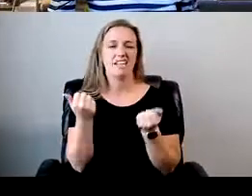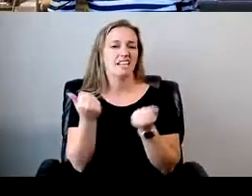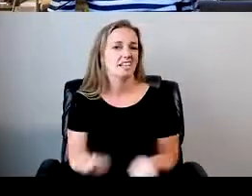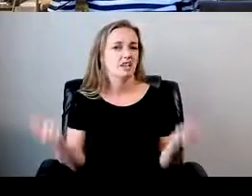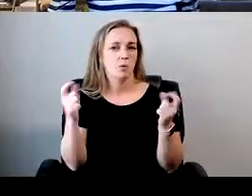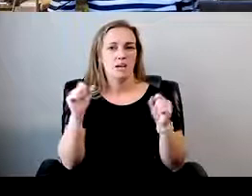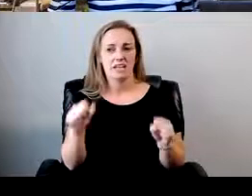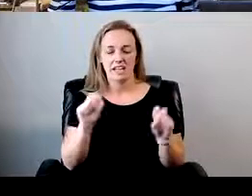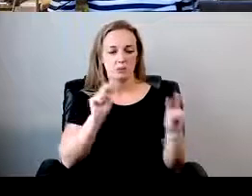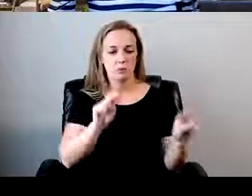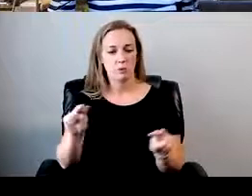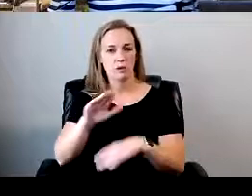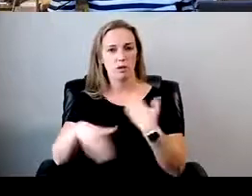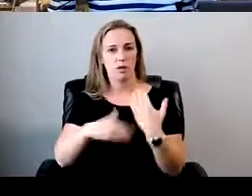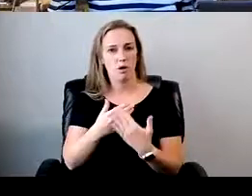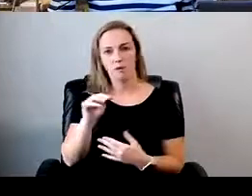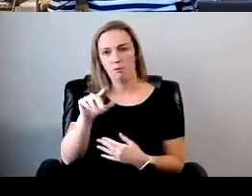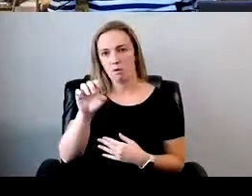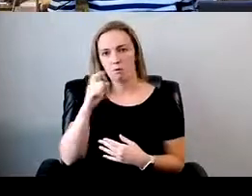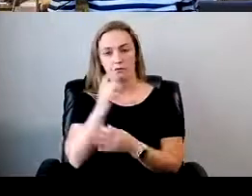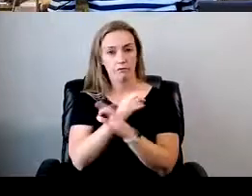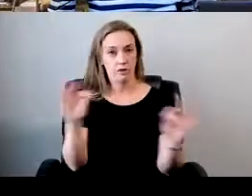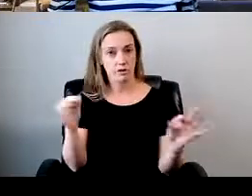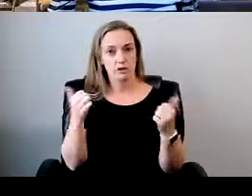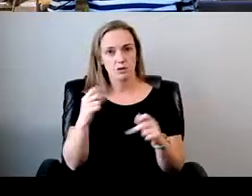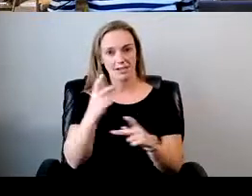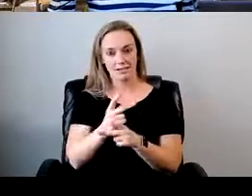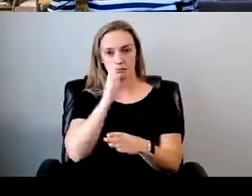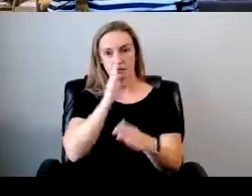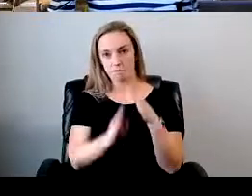anyone can look at any of our models for free, and we tried to keep these plain language and easy to read.